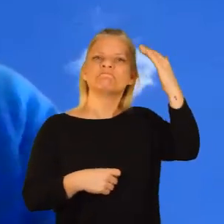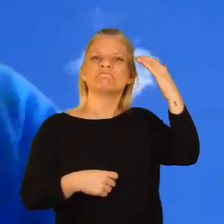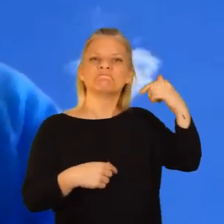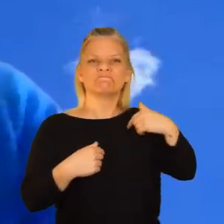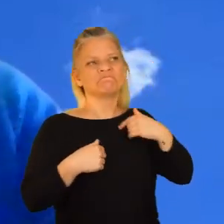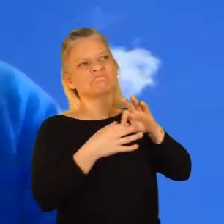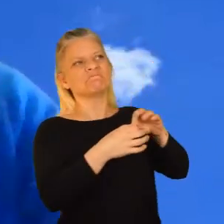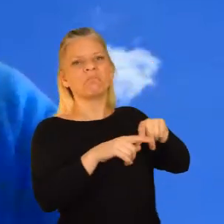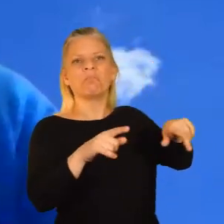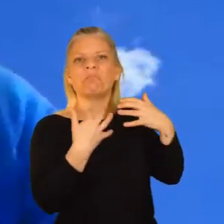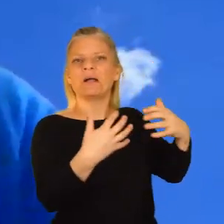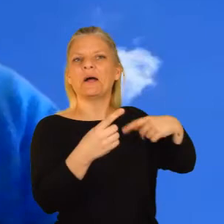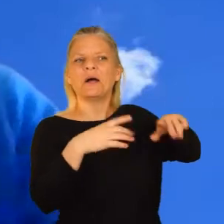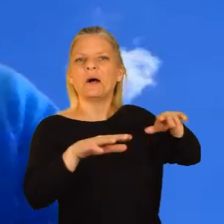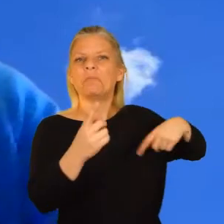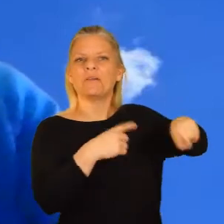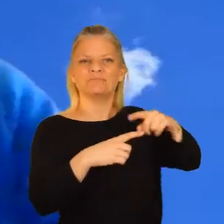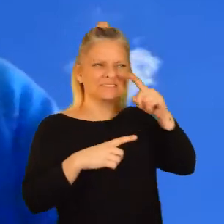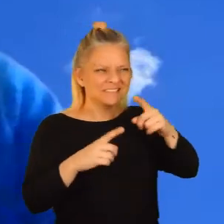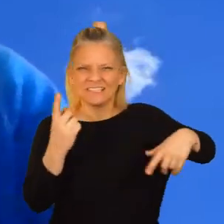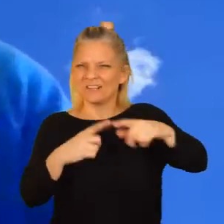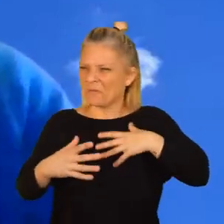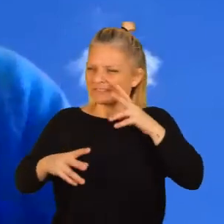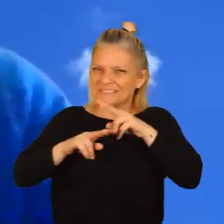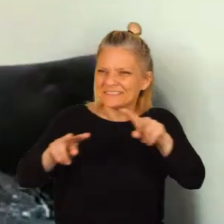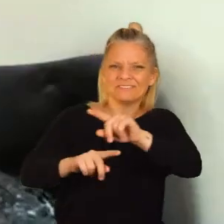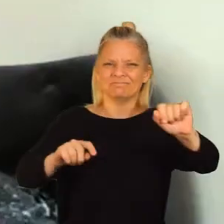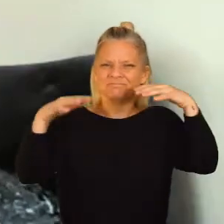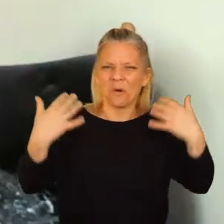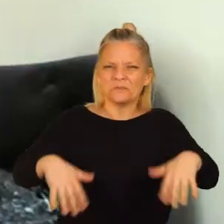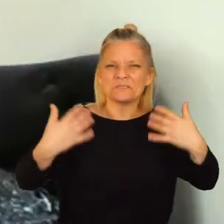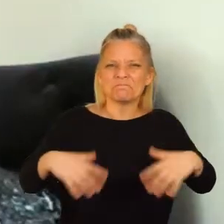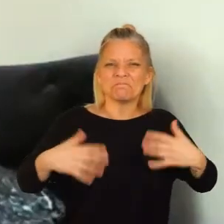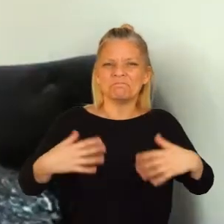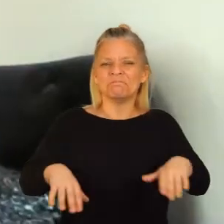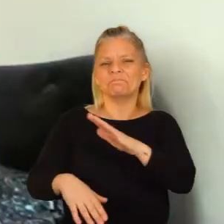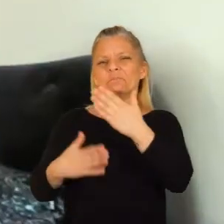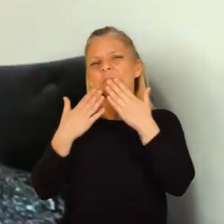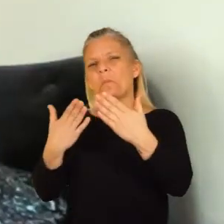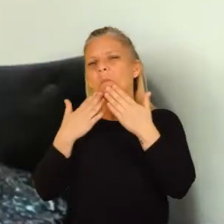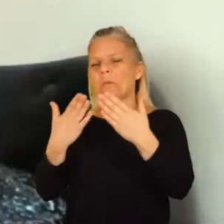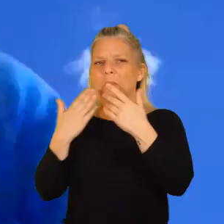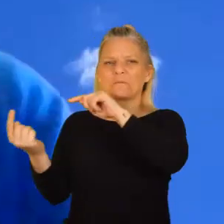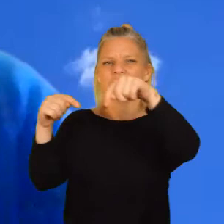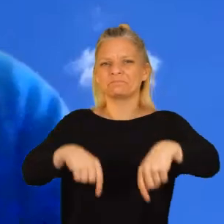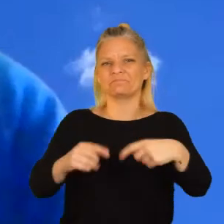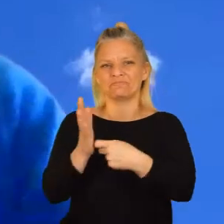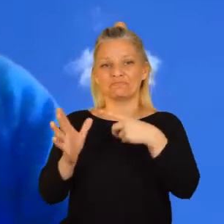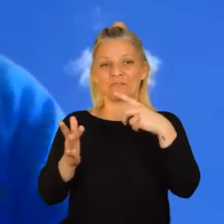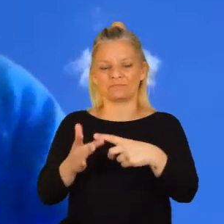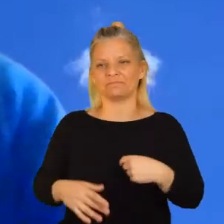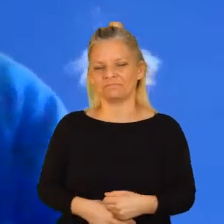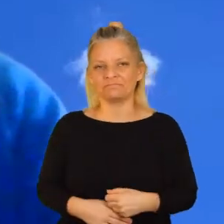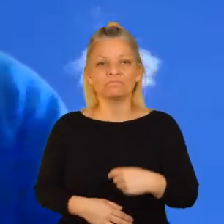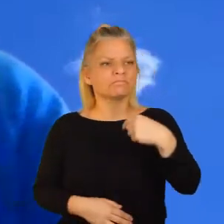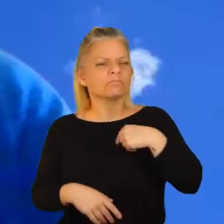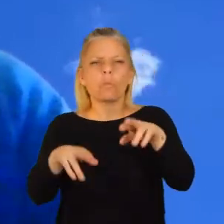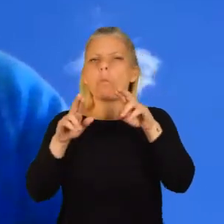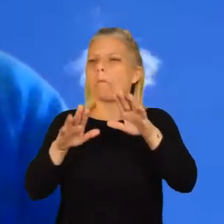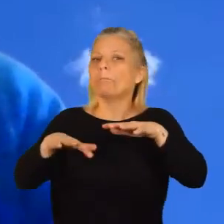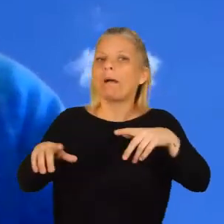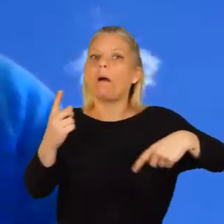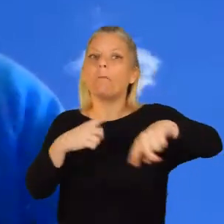relate to people. Let's see people's awesomeness so thank you so much for today Rai and I hope